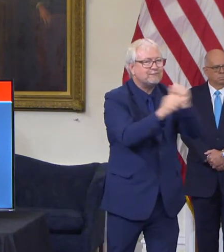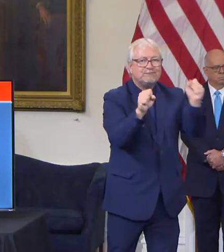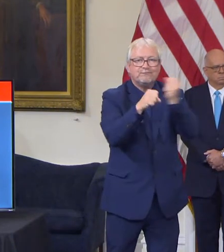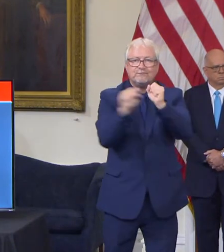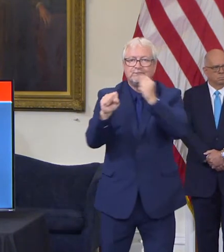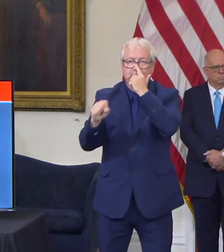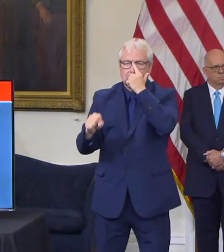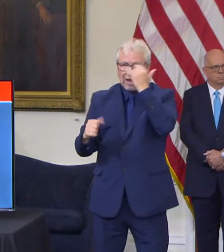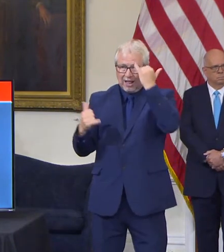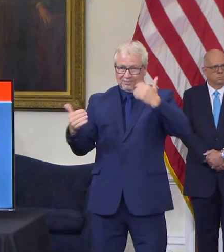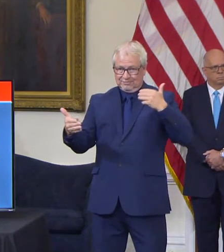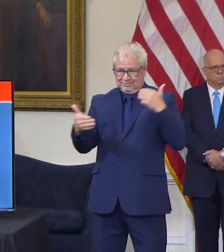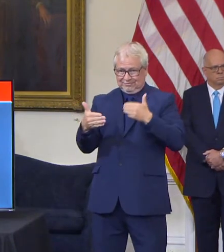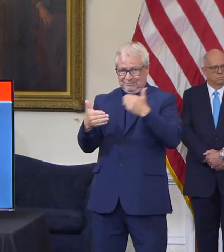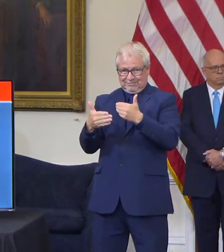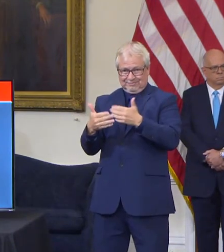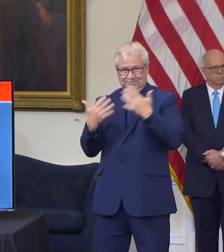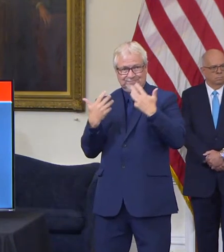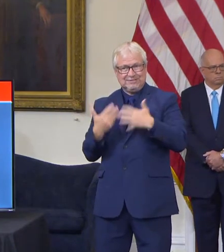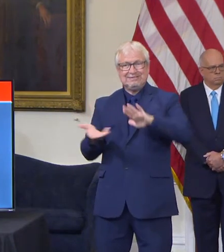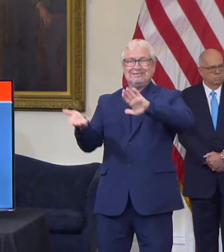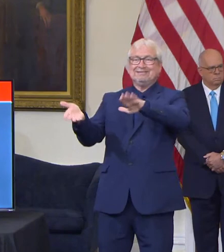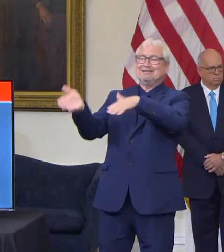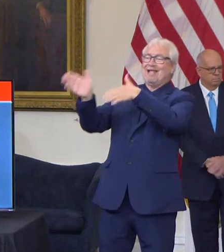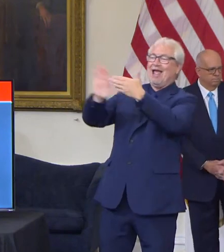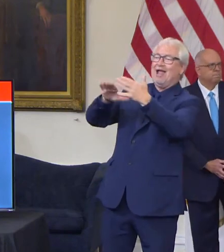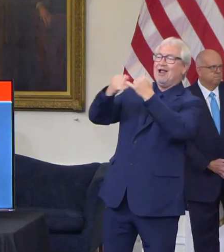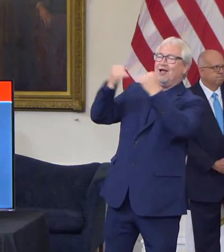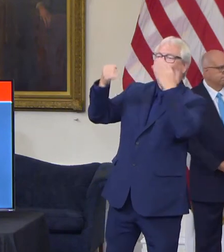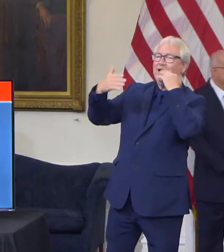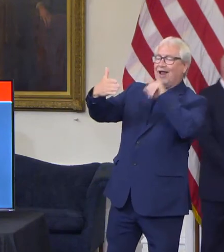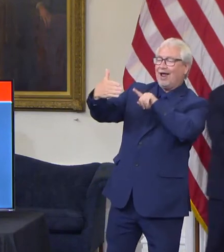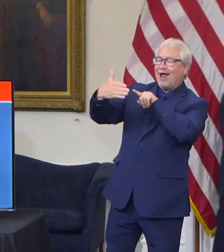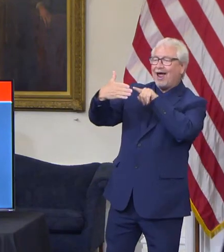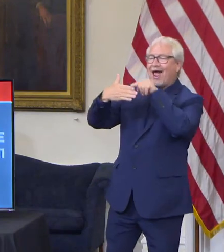The challenge is not yet over, but we know we will make it to the finish line. We all need to do our part.